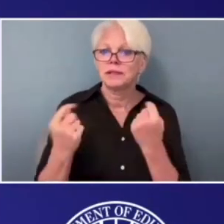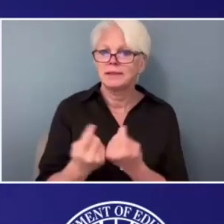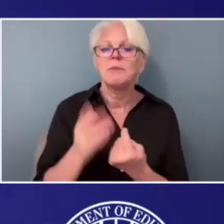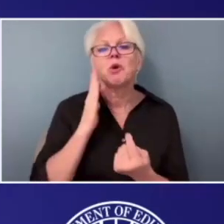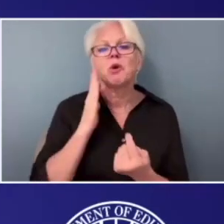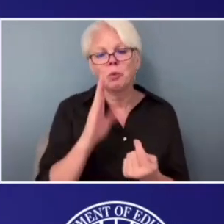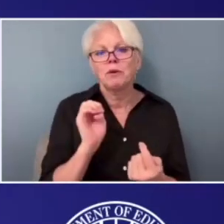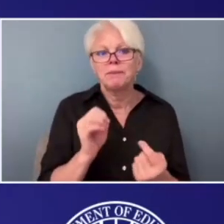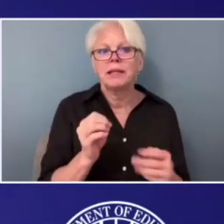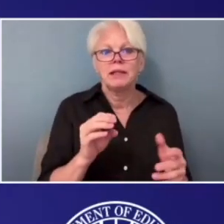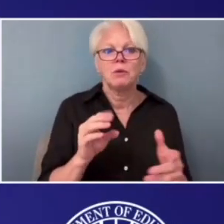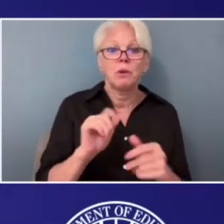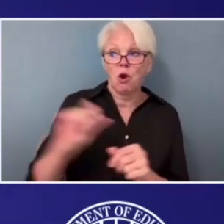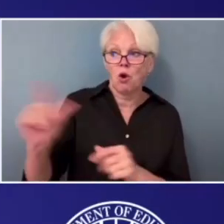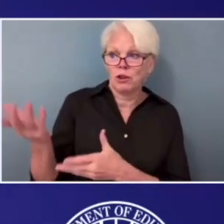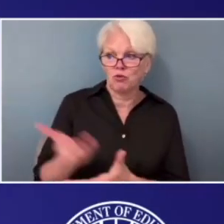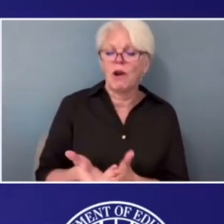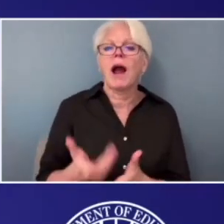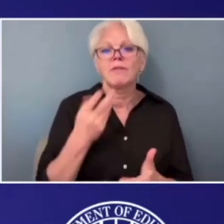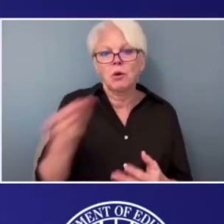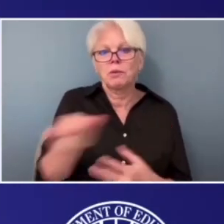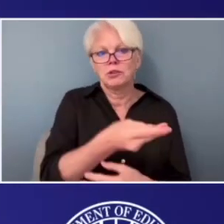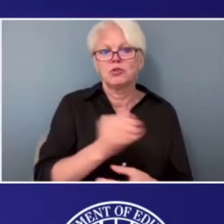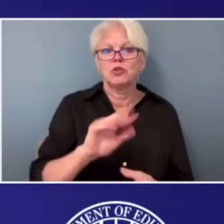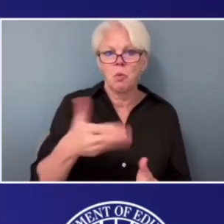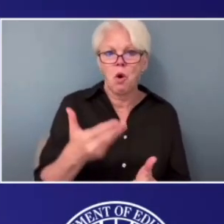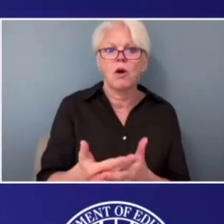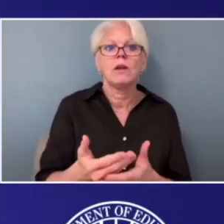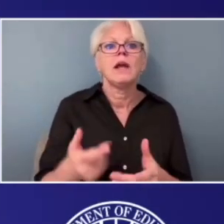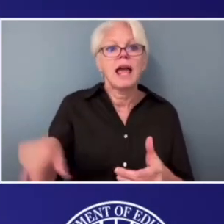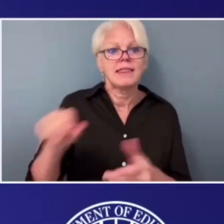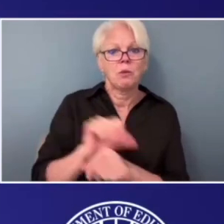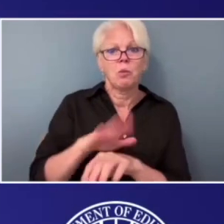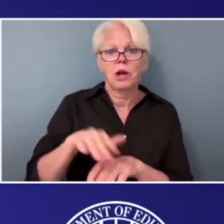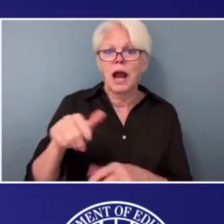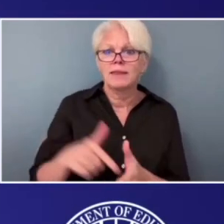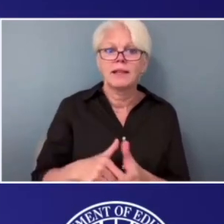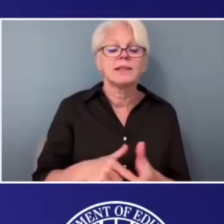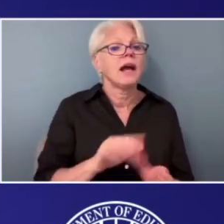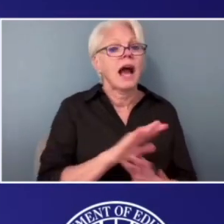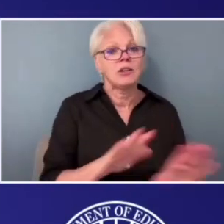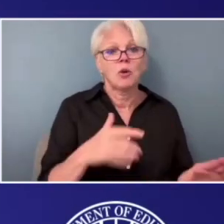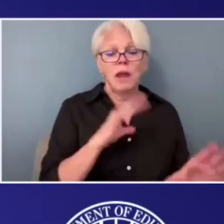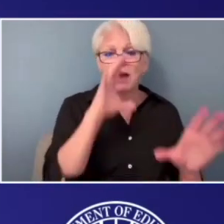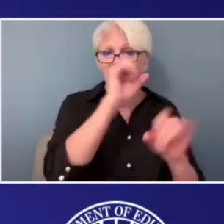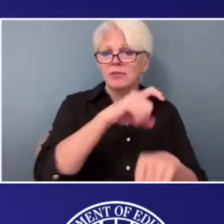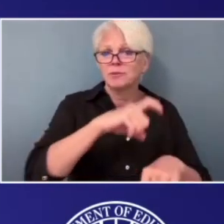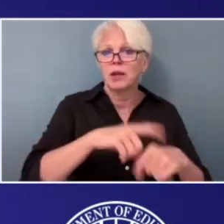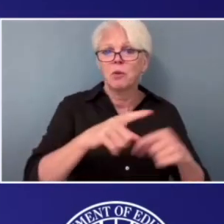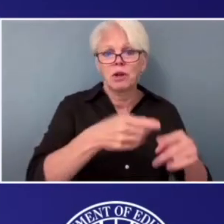they all get in here. And they'll be working on this. I do not have an estimated time of completion, but that data request